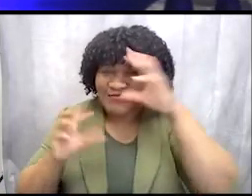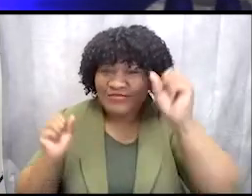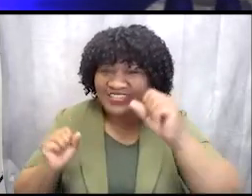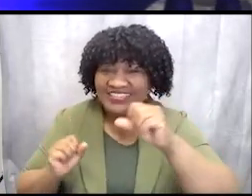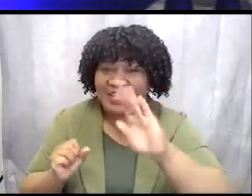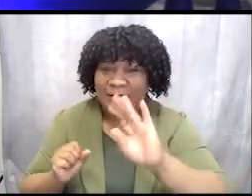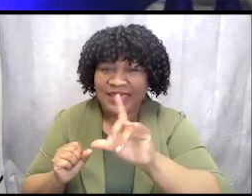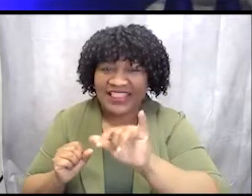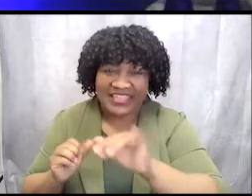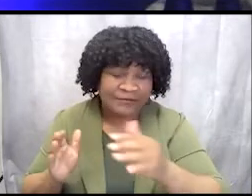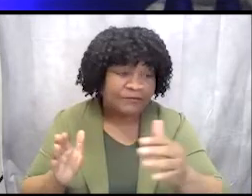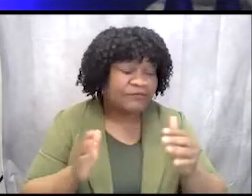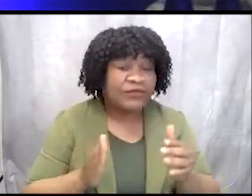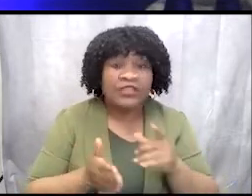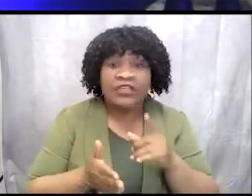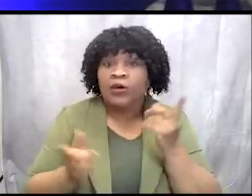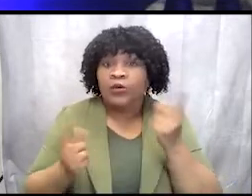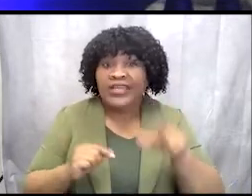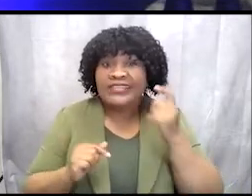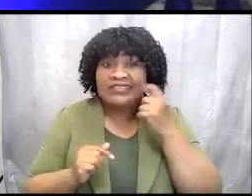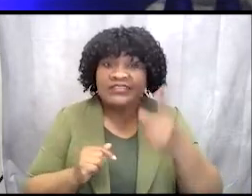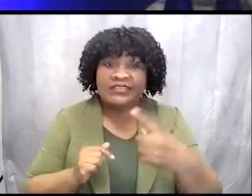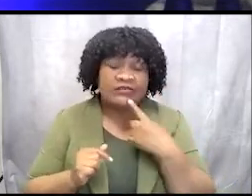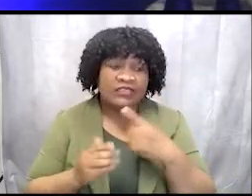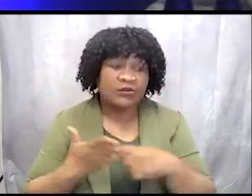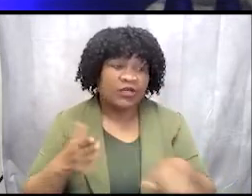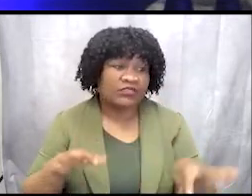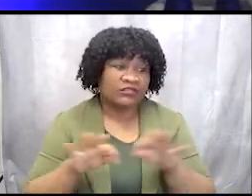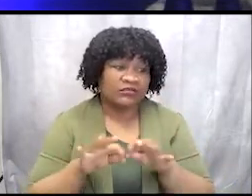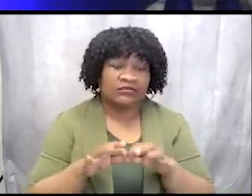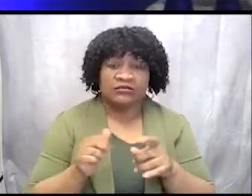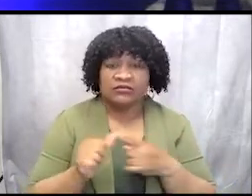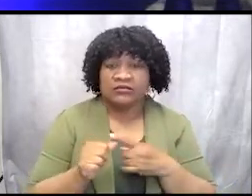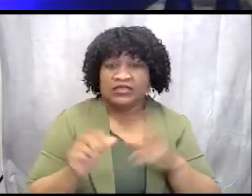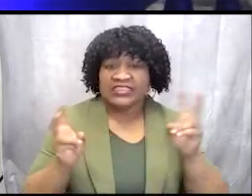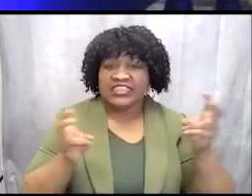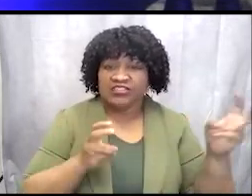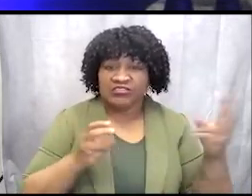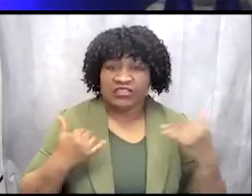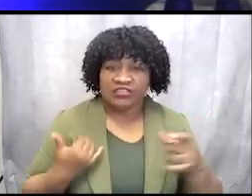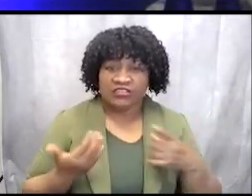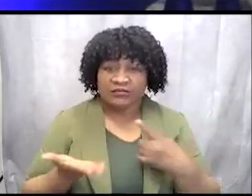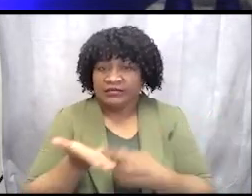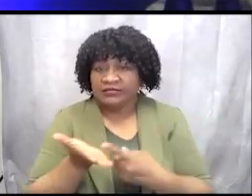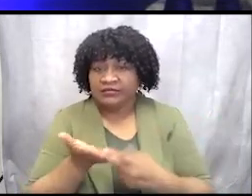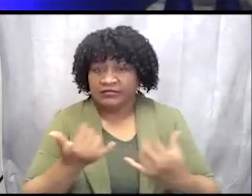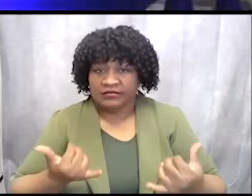I think when you say, what is the primary, or the biggest issue that we should be dealing with,